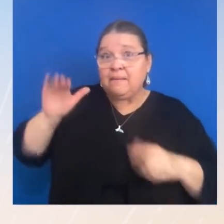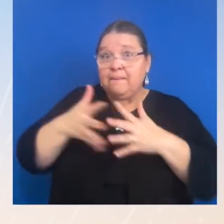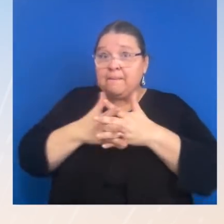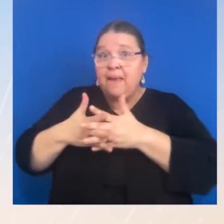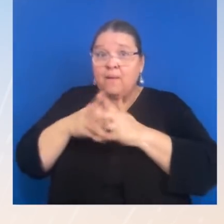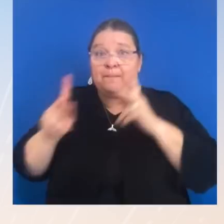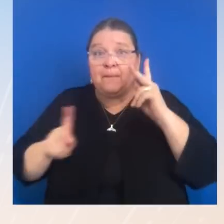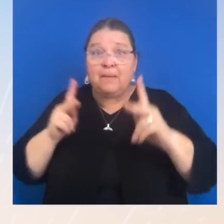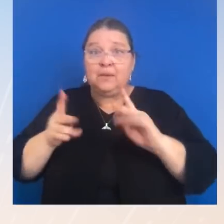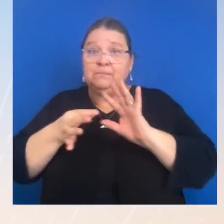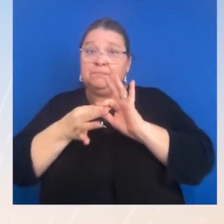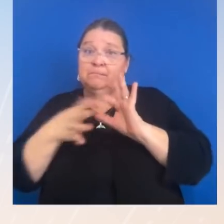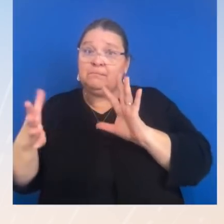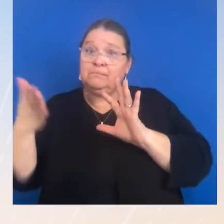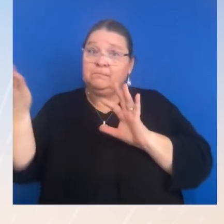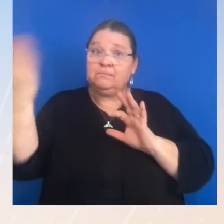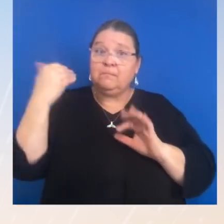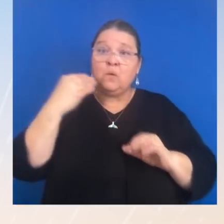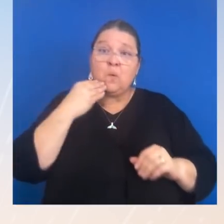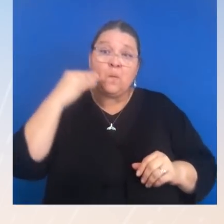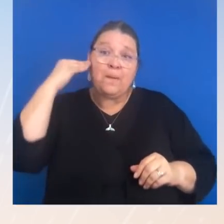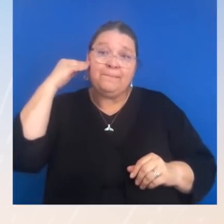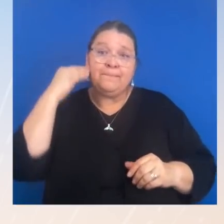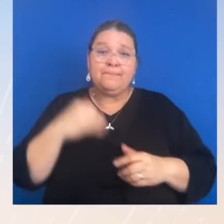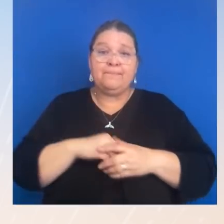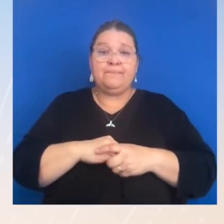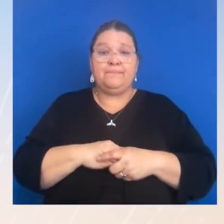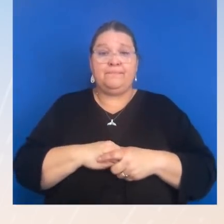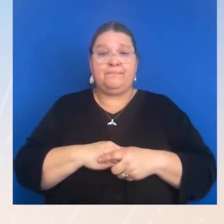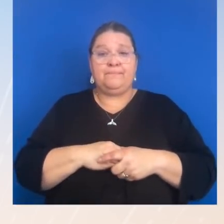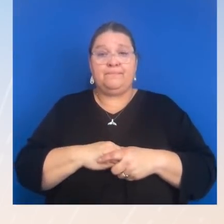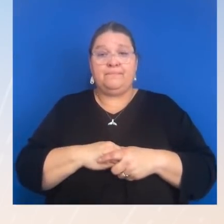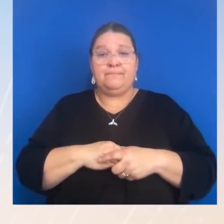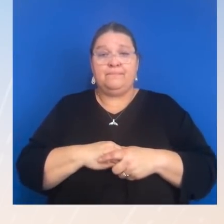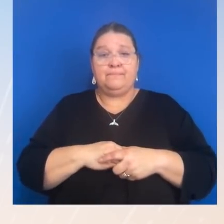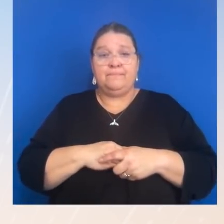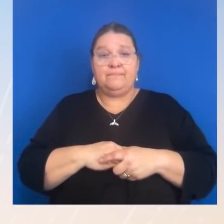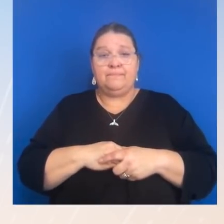Ms. Psaki: Yeah. The Press: On the timing of these meetings with Nicolás Maduro,